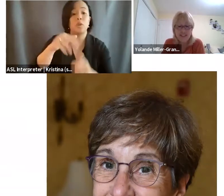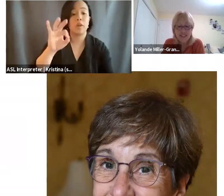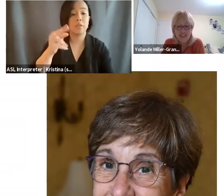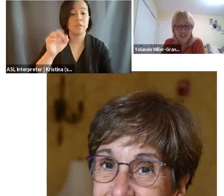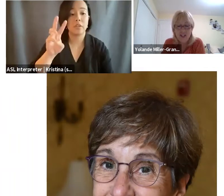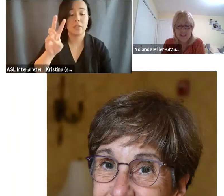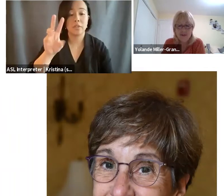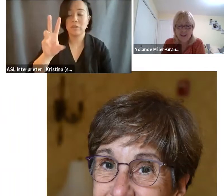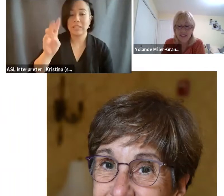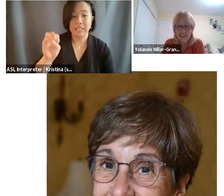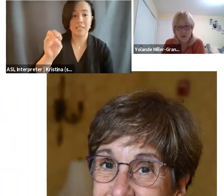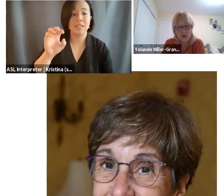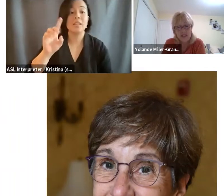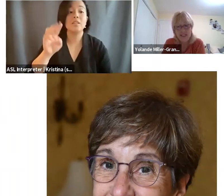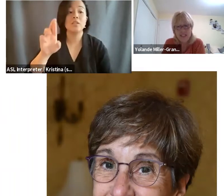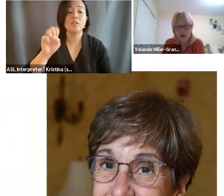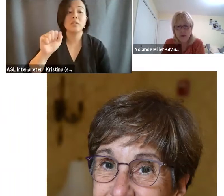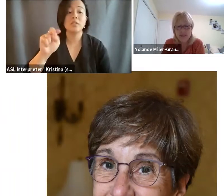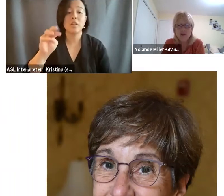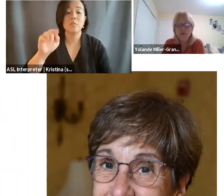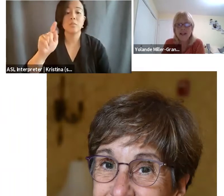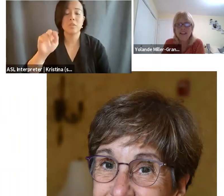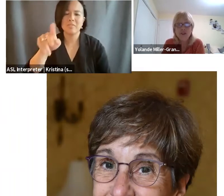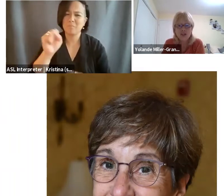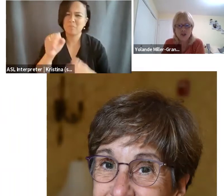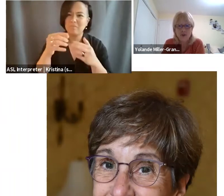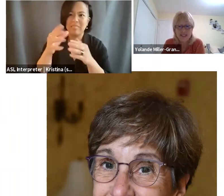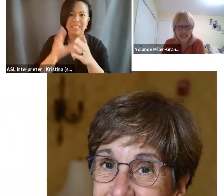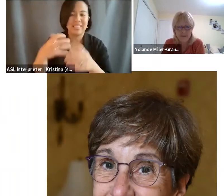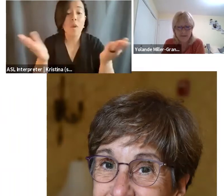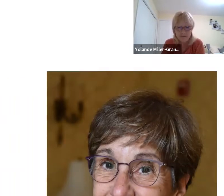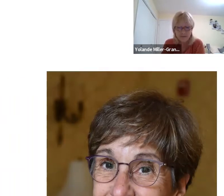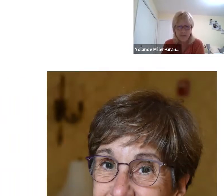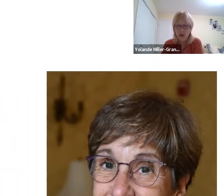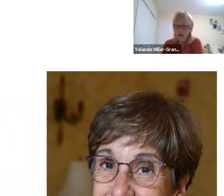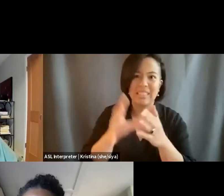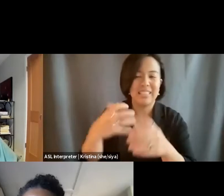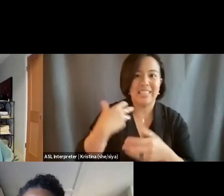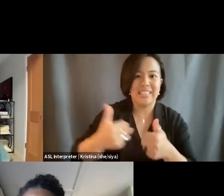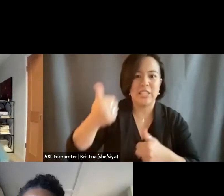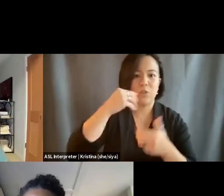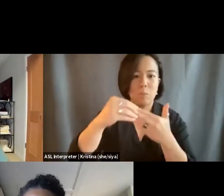International USA, which you'll know, an international development and humanitarian organization